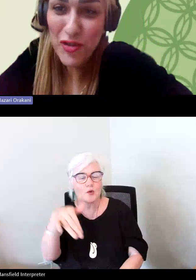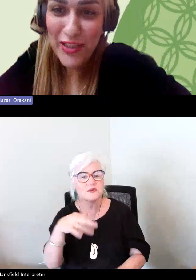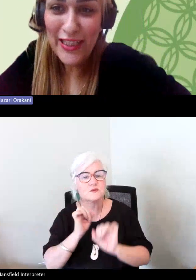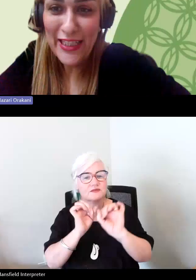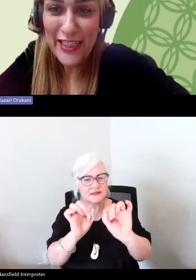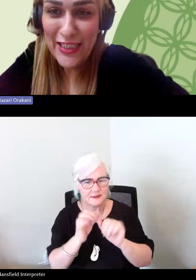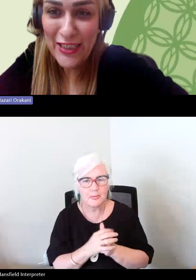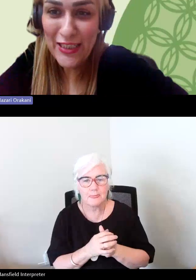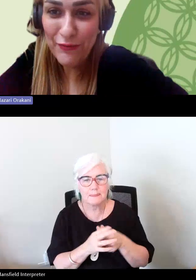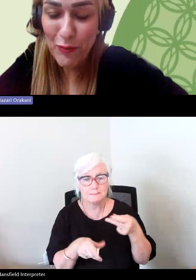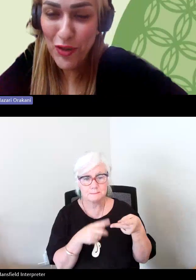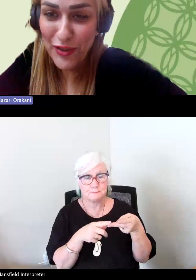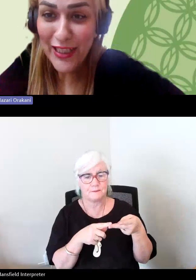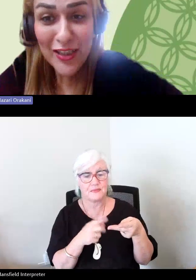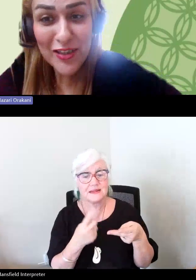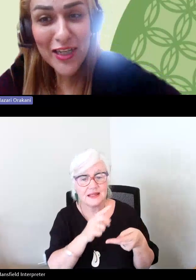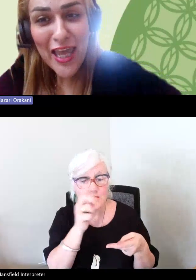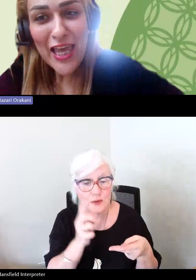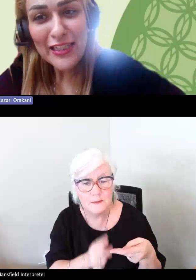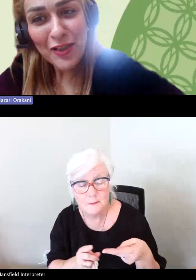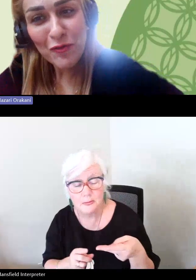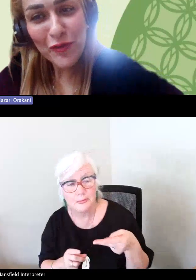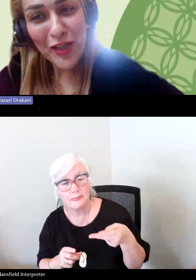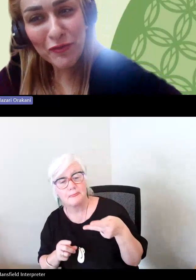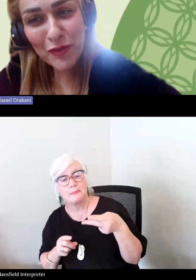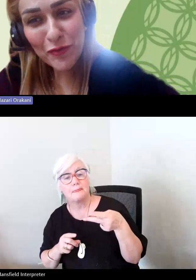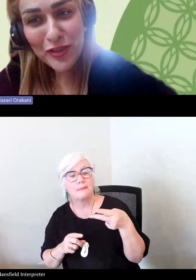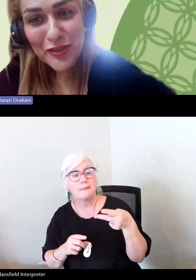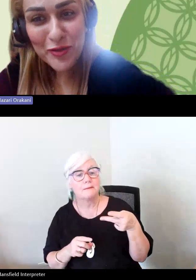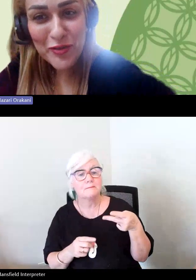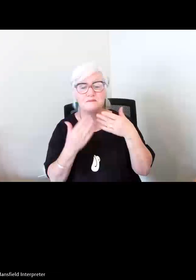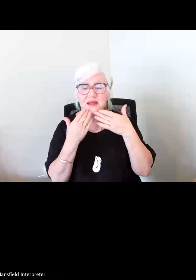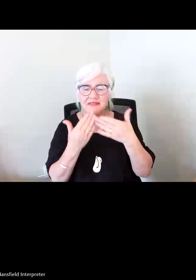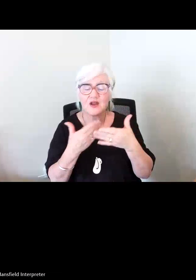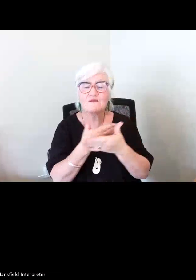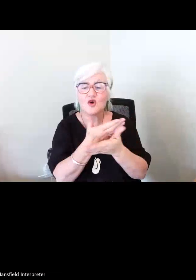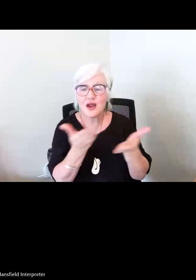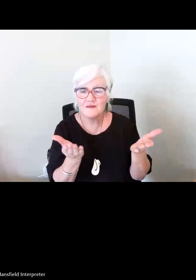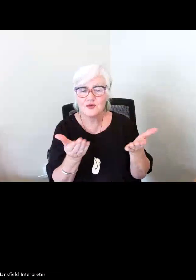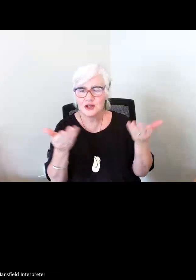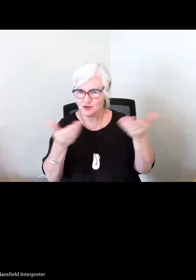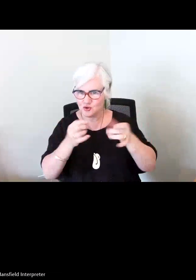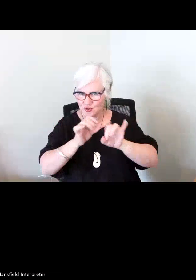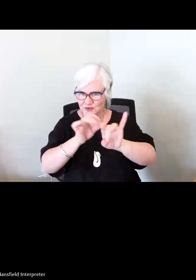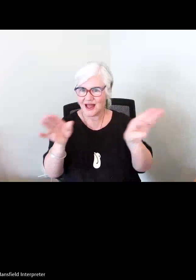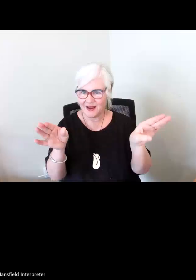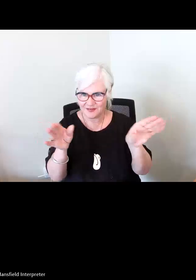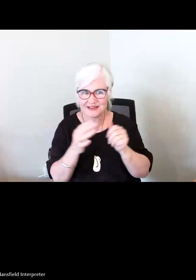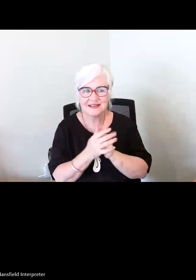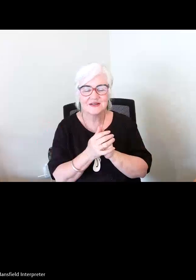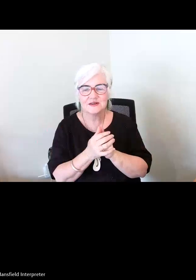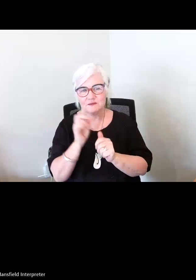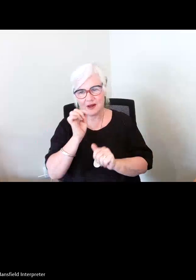question is from John Taylor. Thank you everyone for introducing yourselves and what you do. What